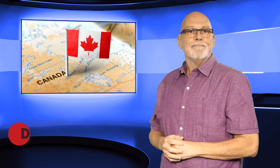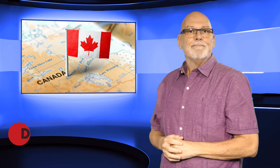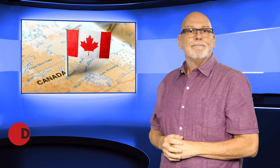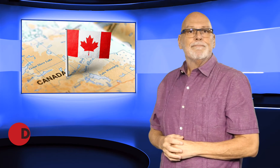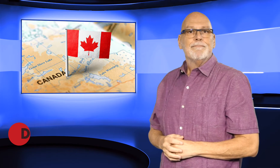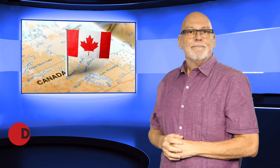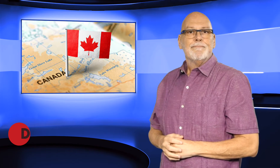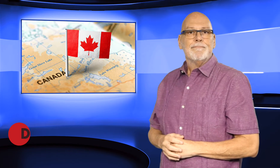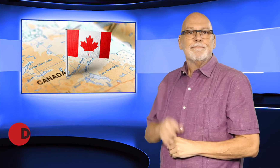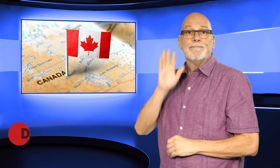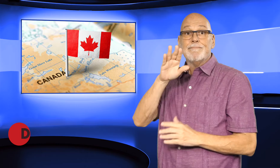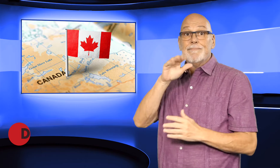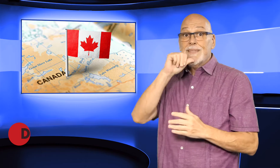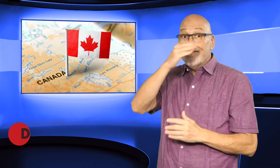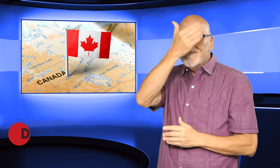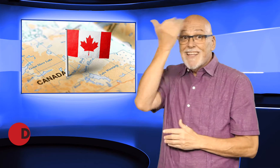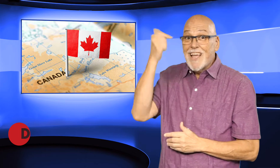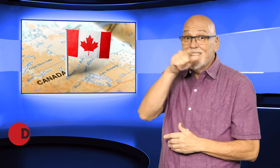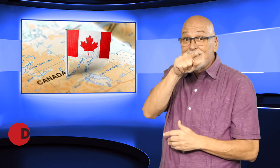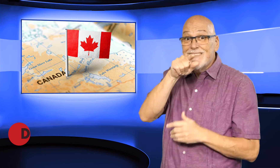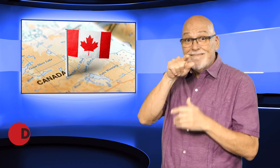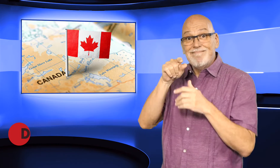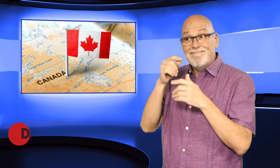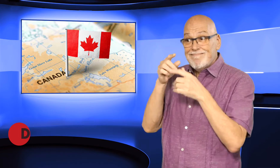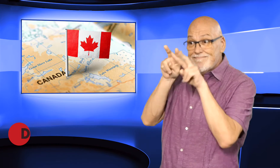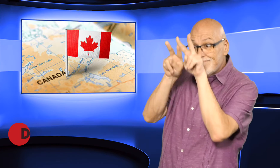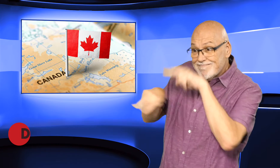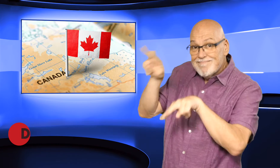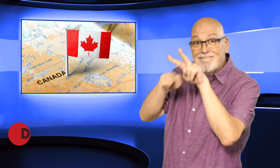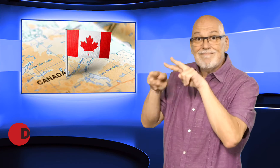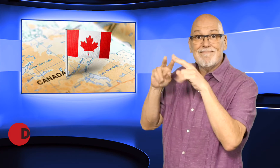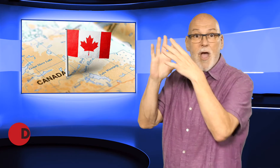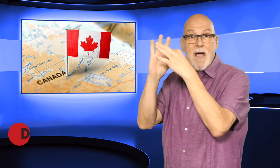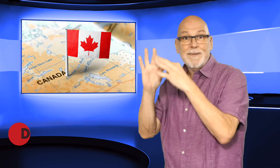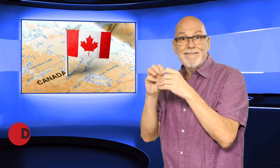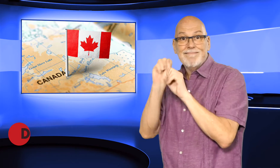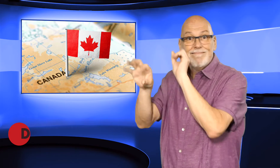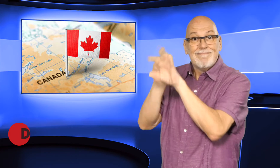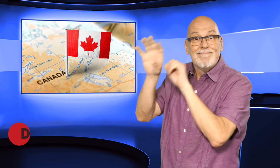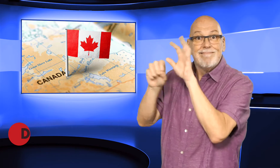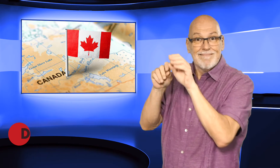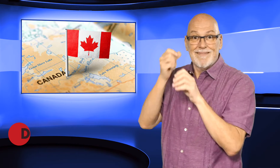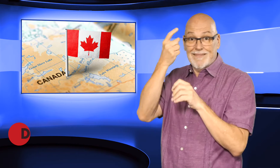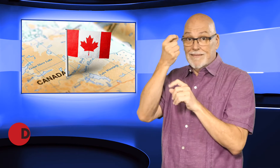Don’t forget the new deadline to submit comments